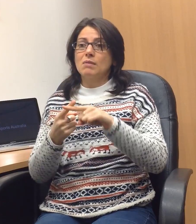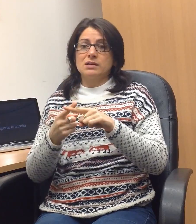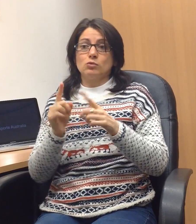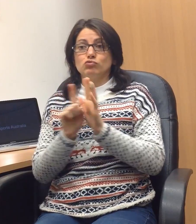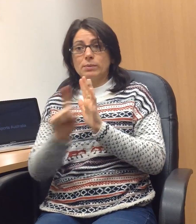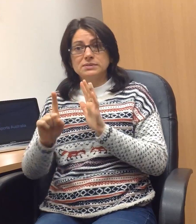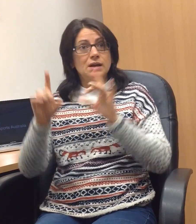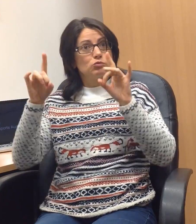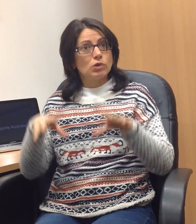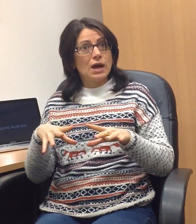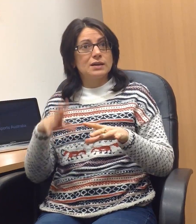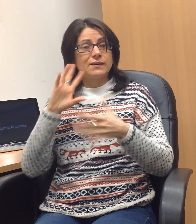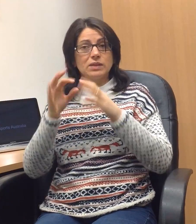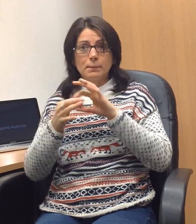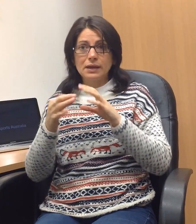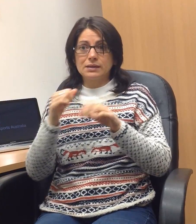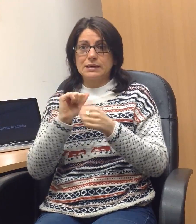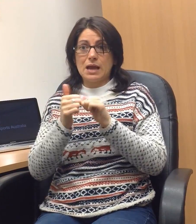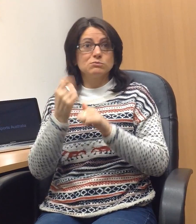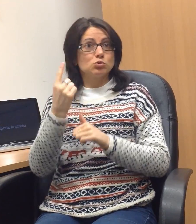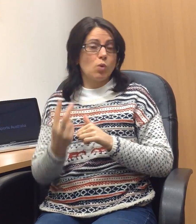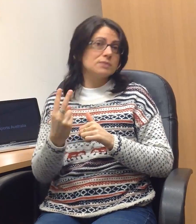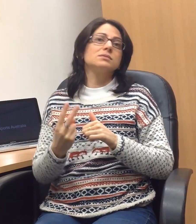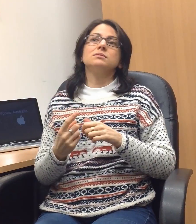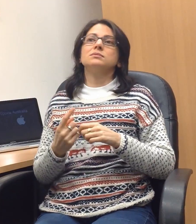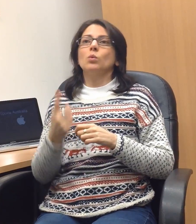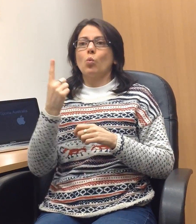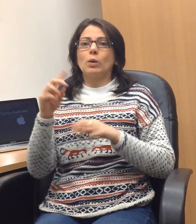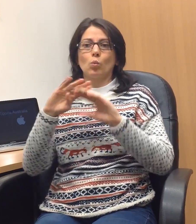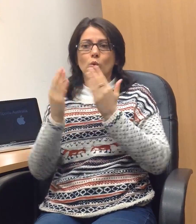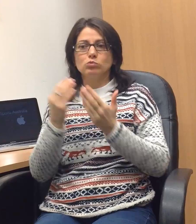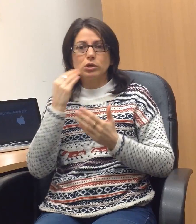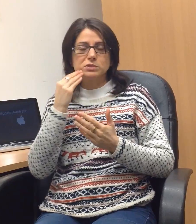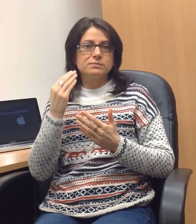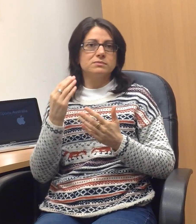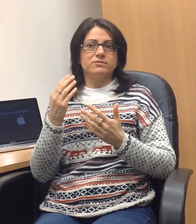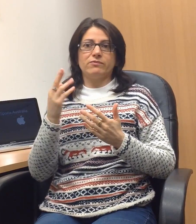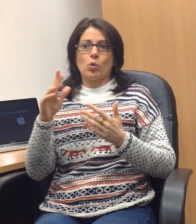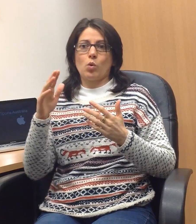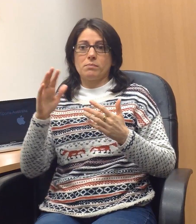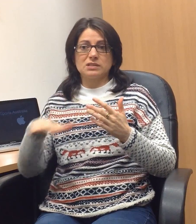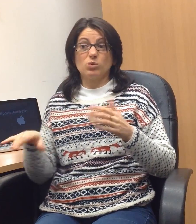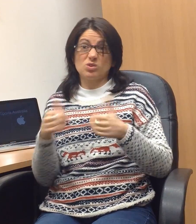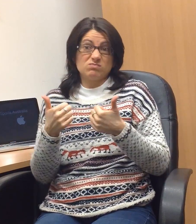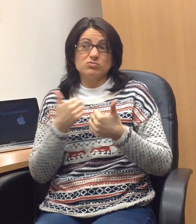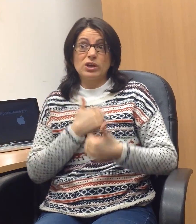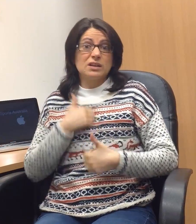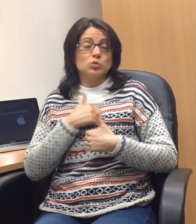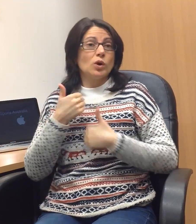Deaf Games, twice at Deaflympics and once at World Championships.